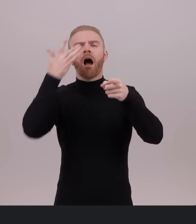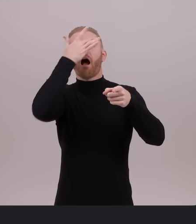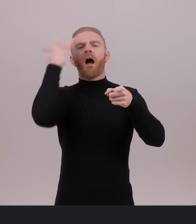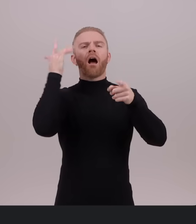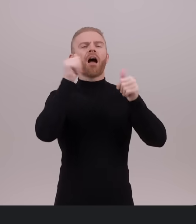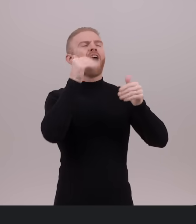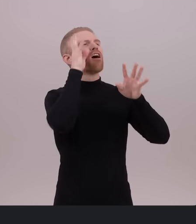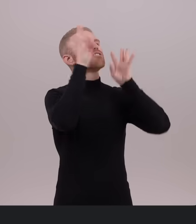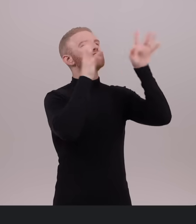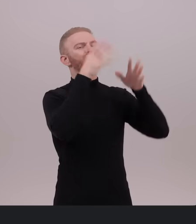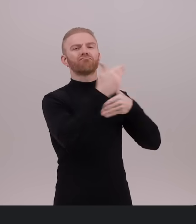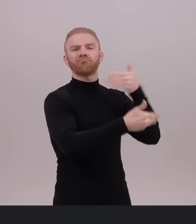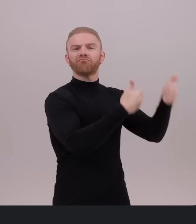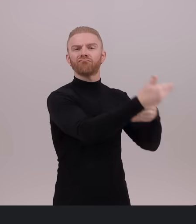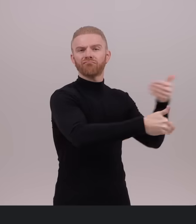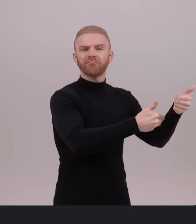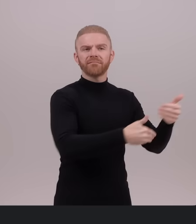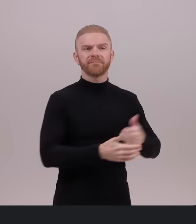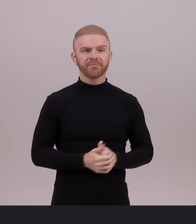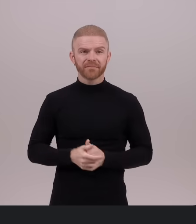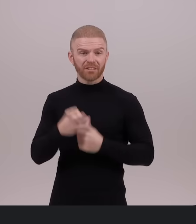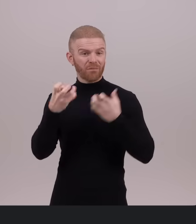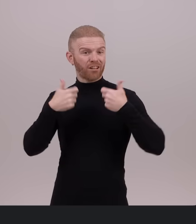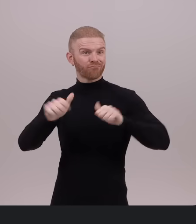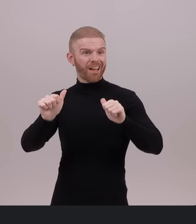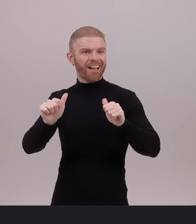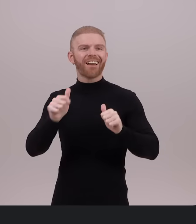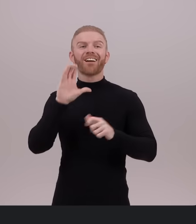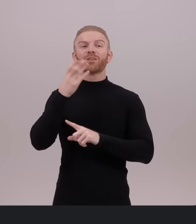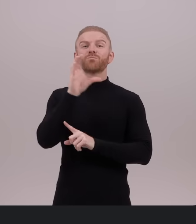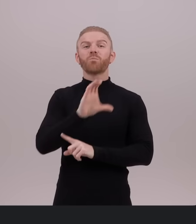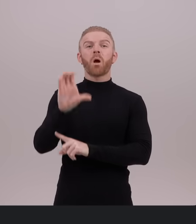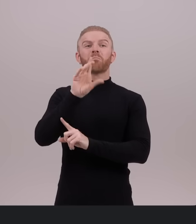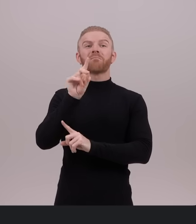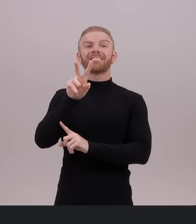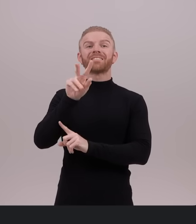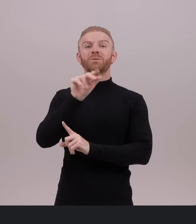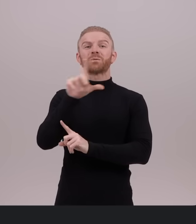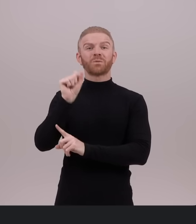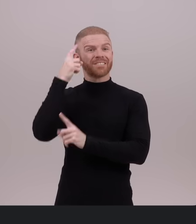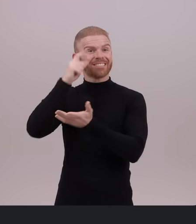If you want to give it a try, Chrome DevTools for Agents is available today for Antigravity